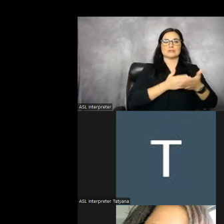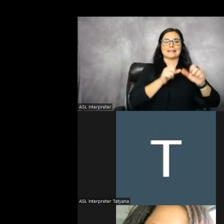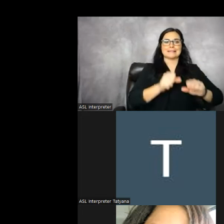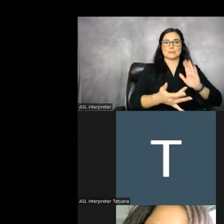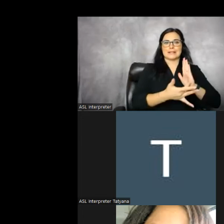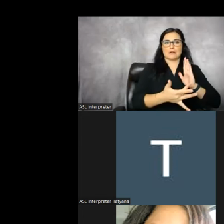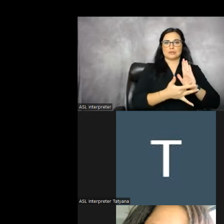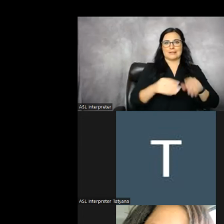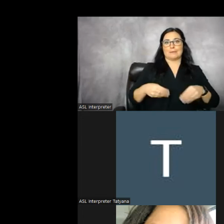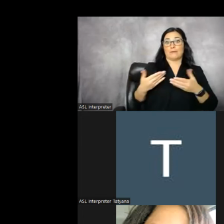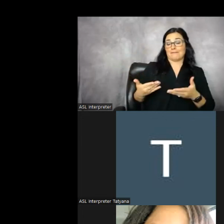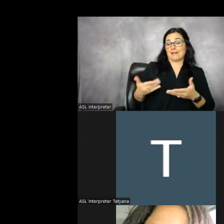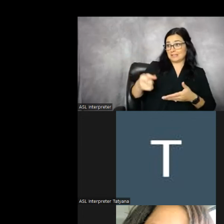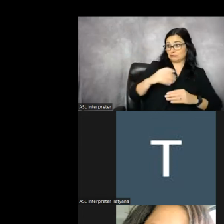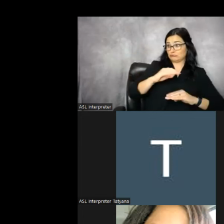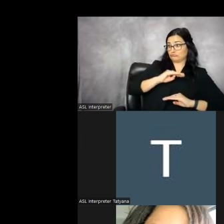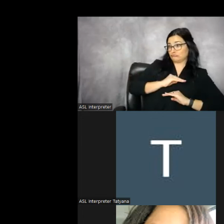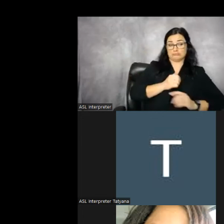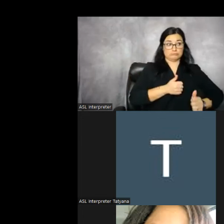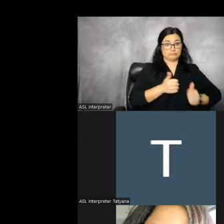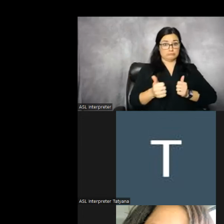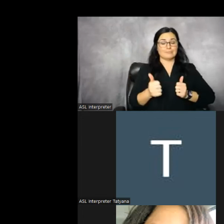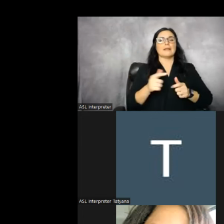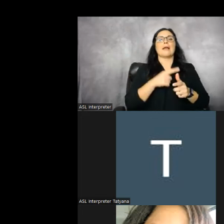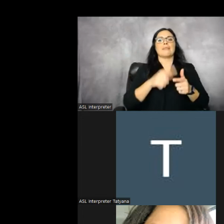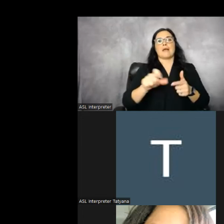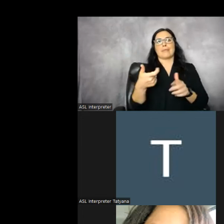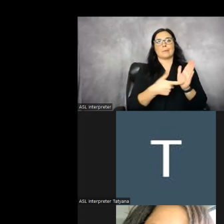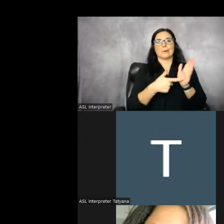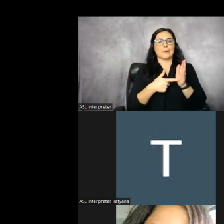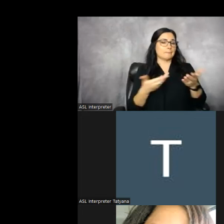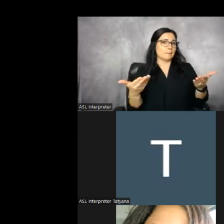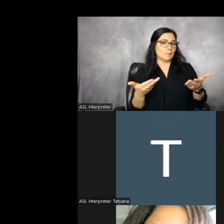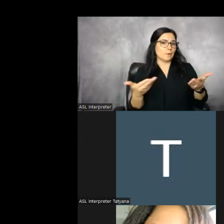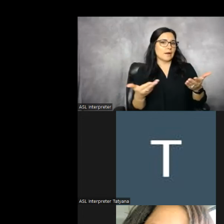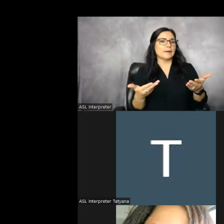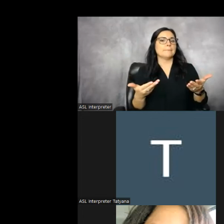Providing we meet the documentation requirements. But the other requirement is, and this is where EEAAPs come